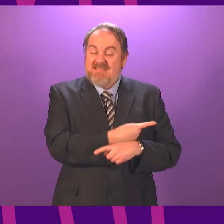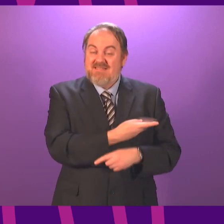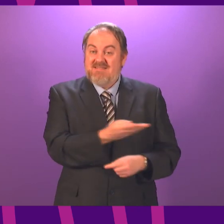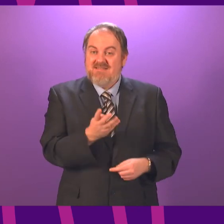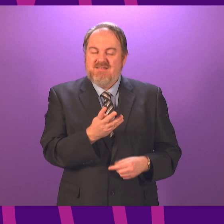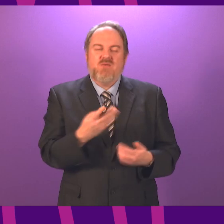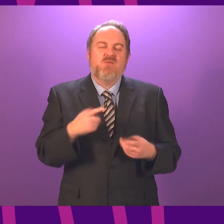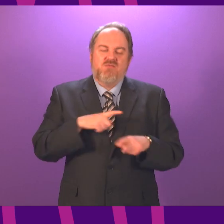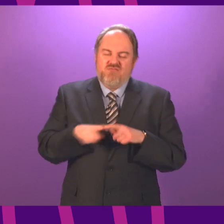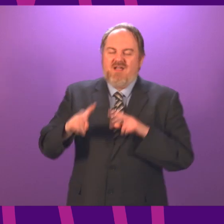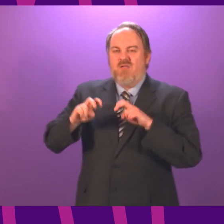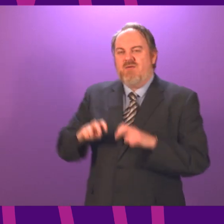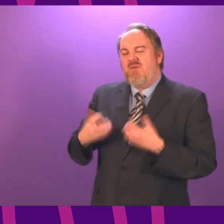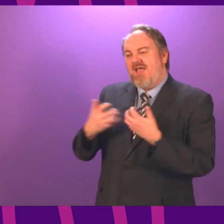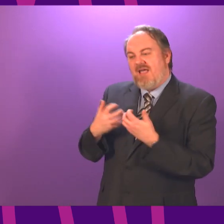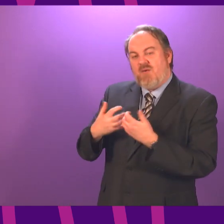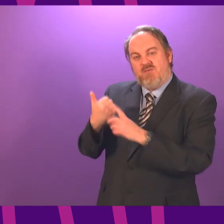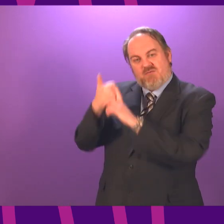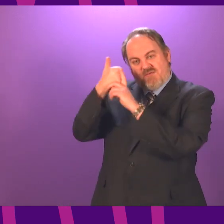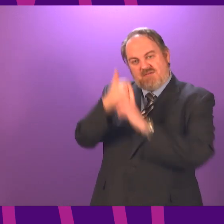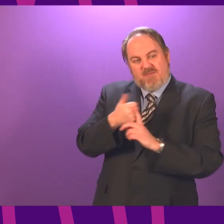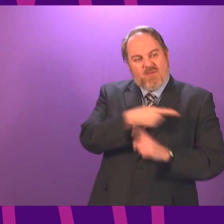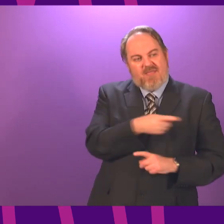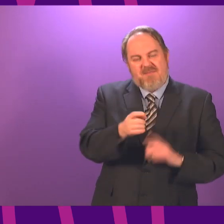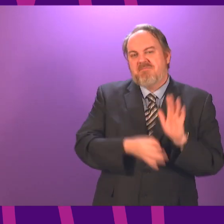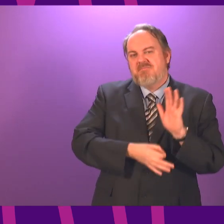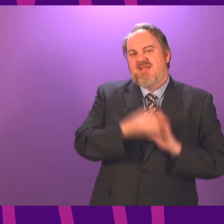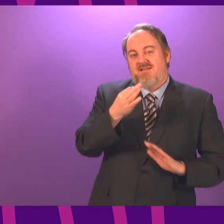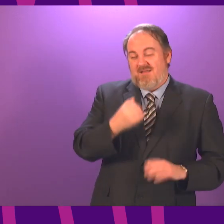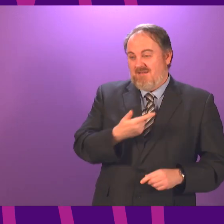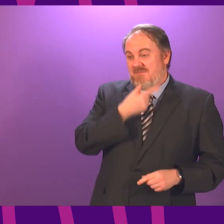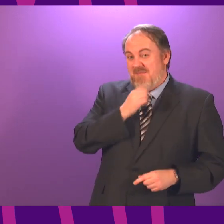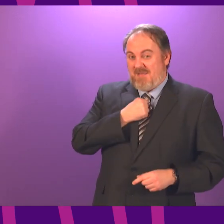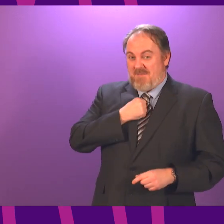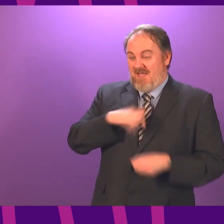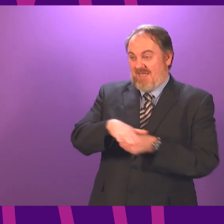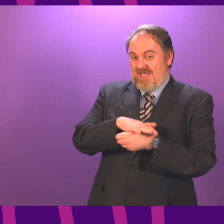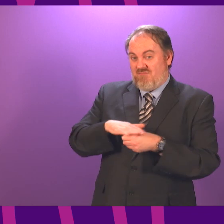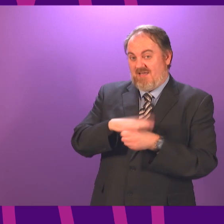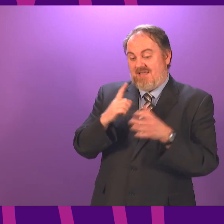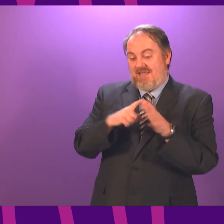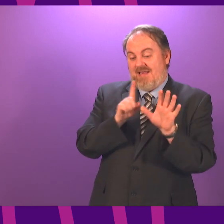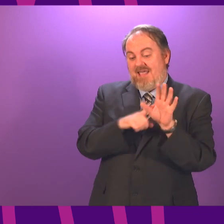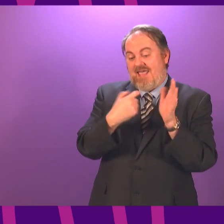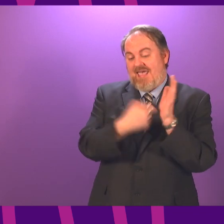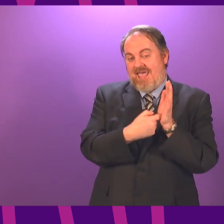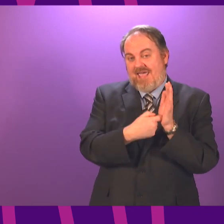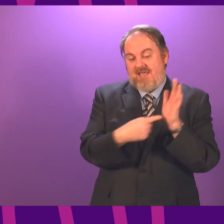be found to support that sector, which is so important for my constituents in Ayr, Prestwick, Troon and elsewhere?